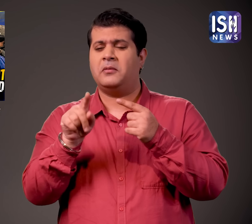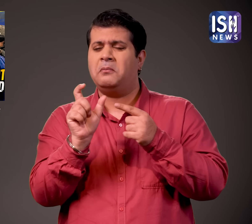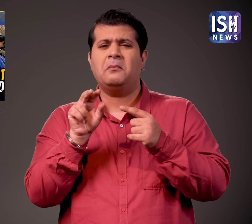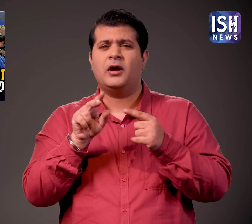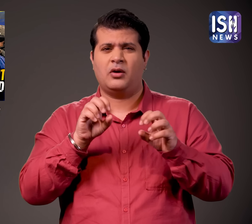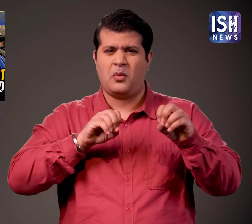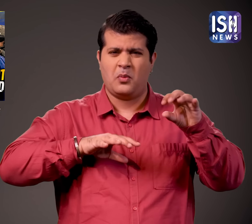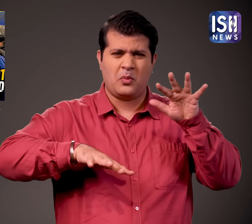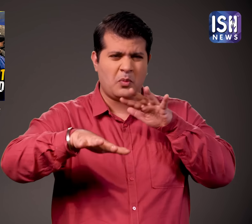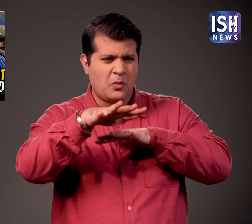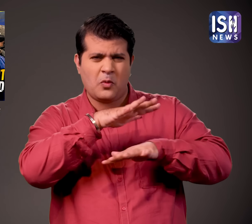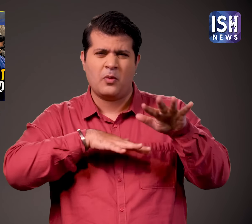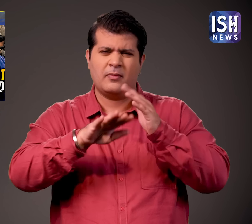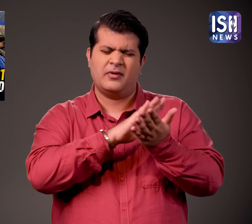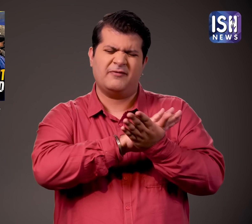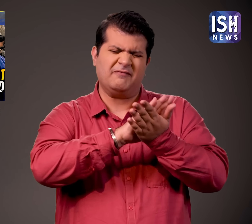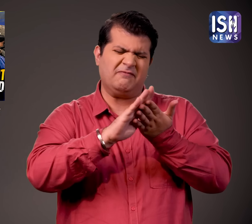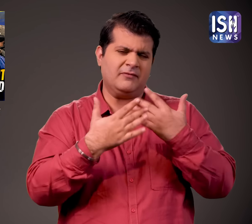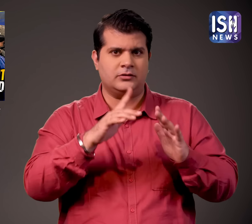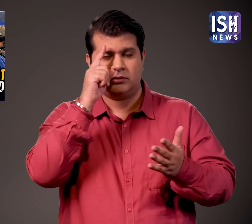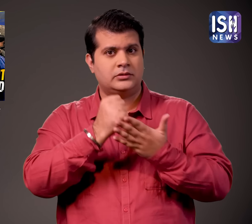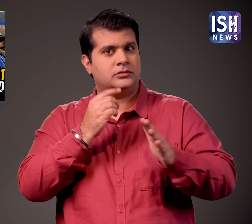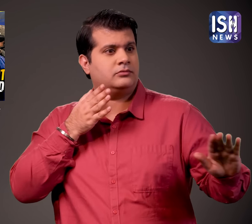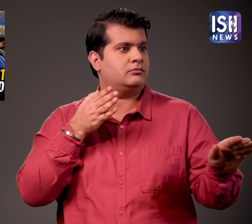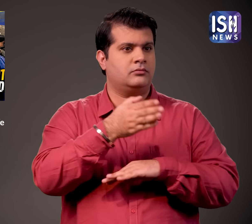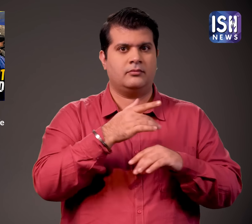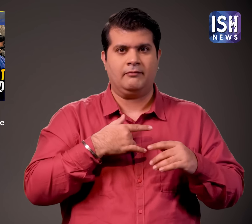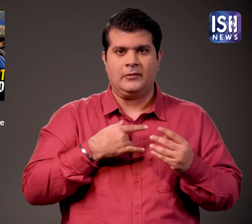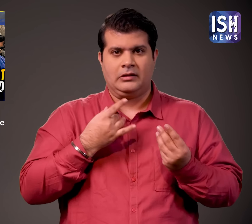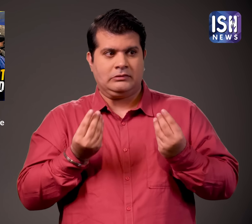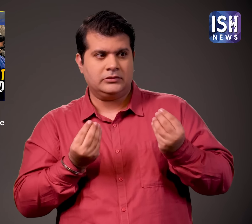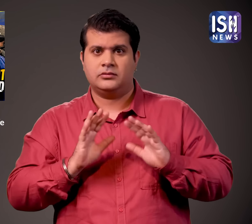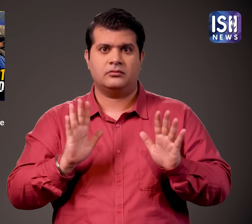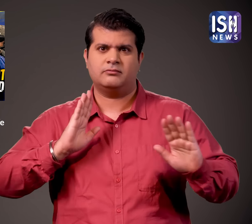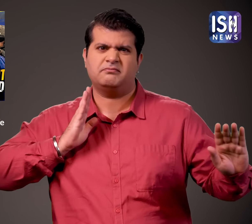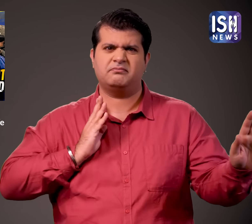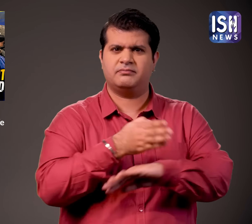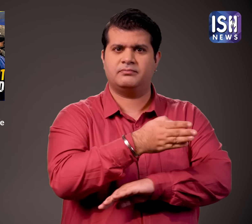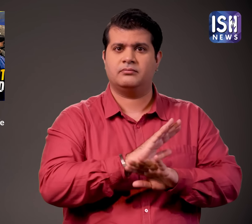This meant a complete annihilation without hesitation.